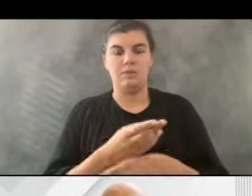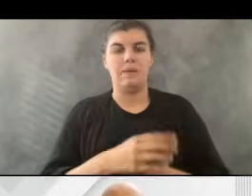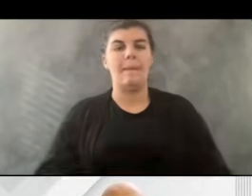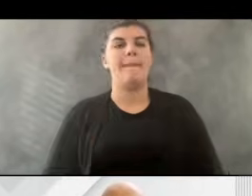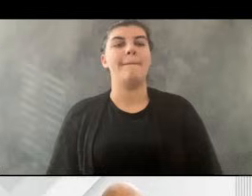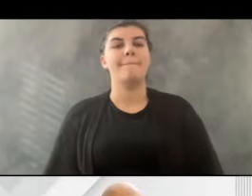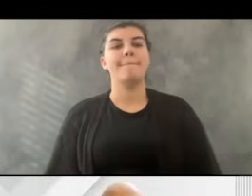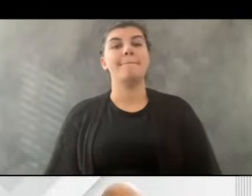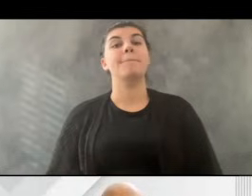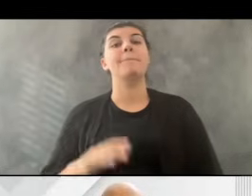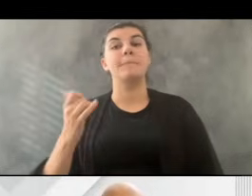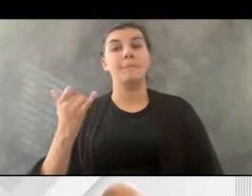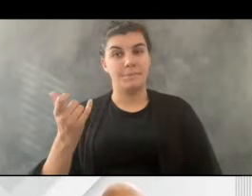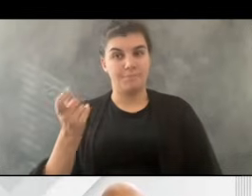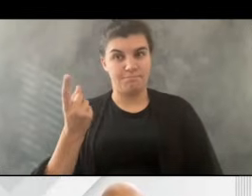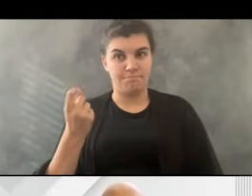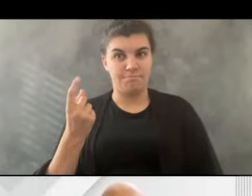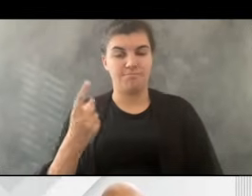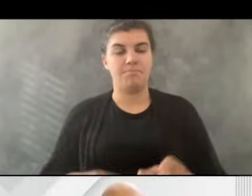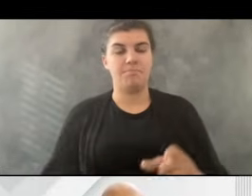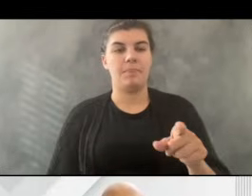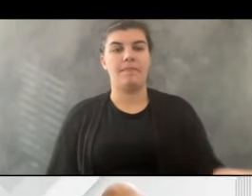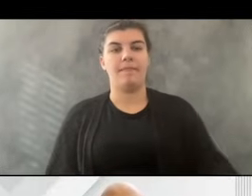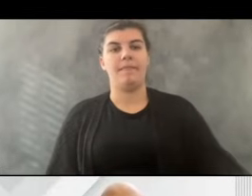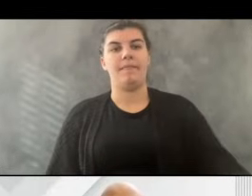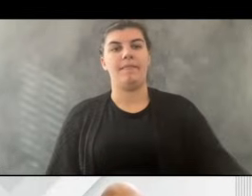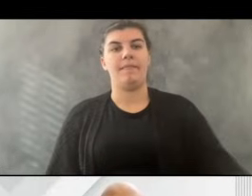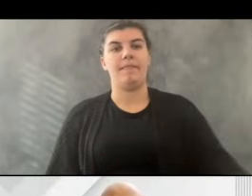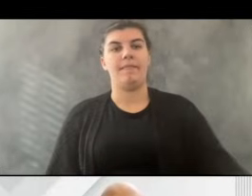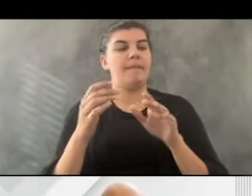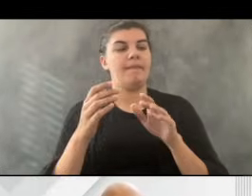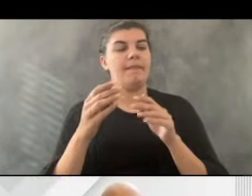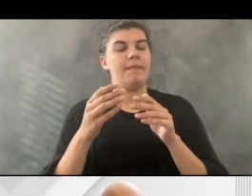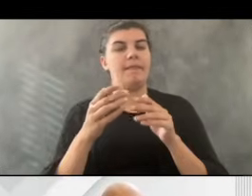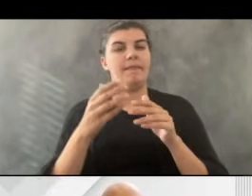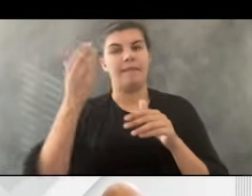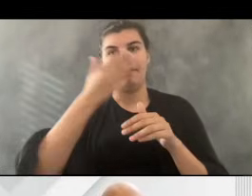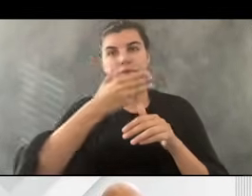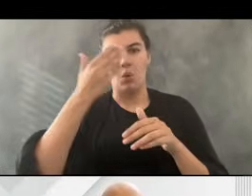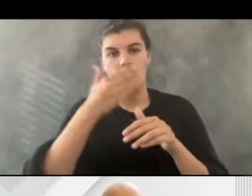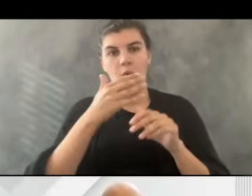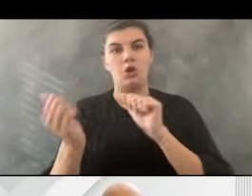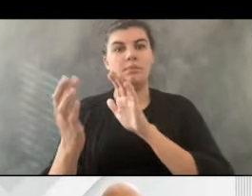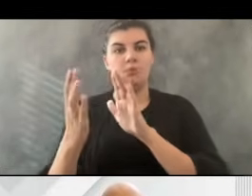Now, for a forward approach, the clear space and additional maneuvering clearance must be